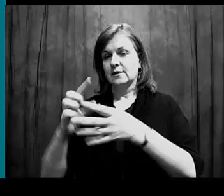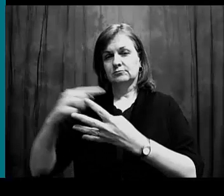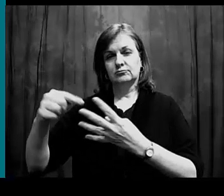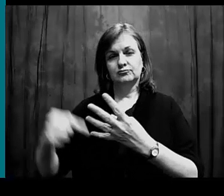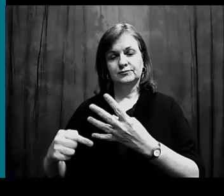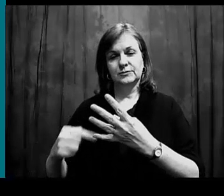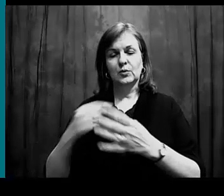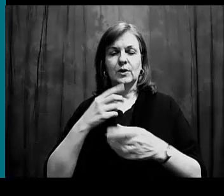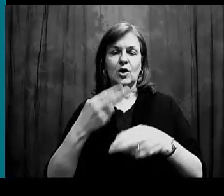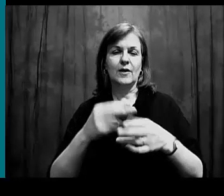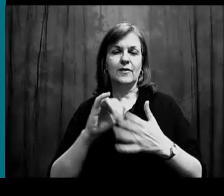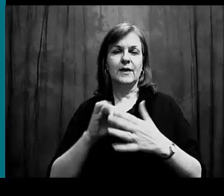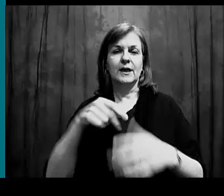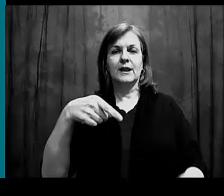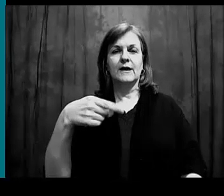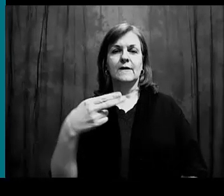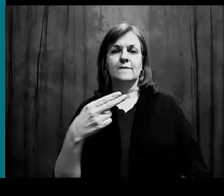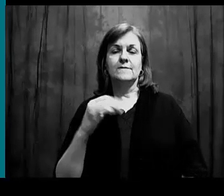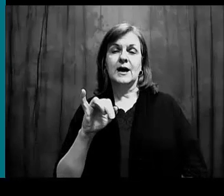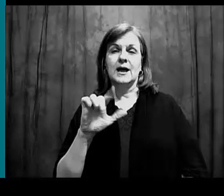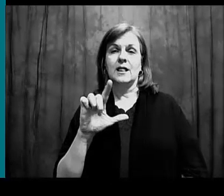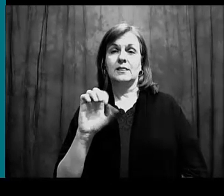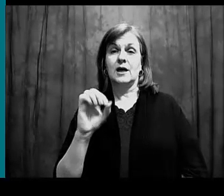relatedness -- we call it a phylogeny